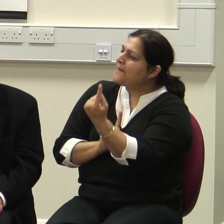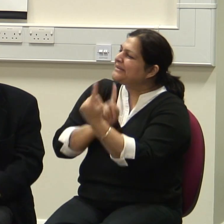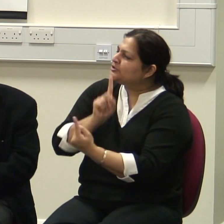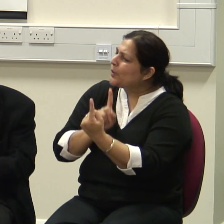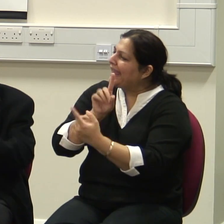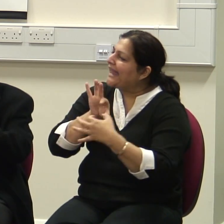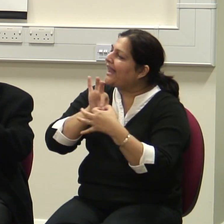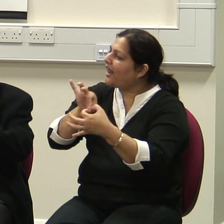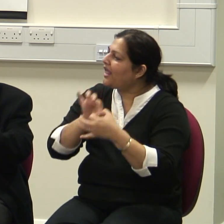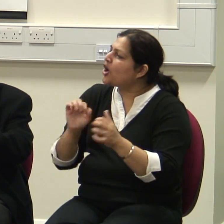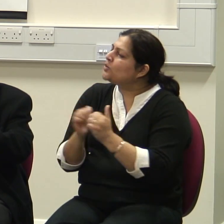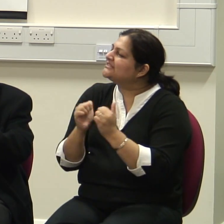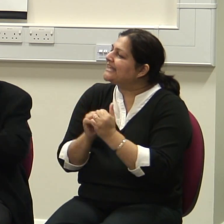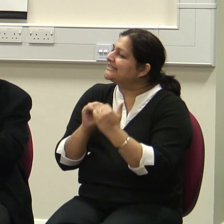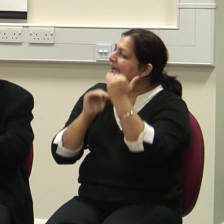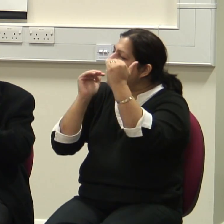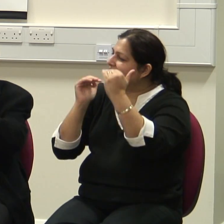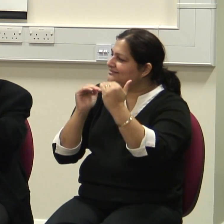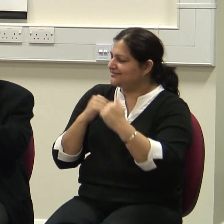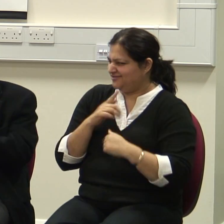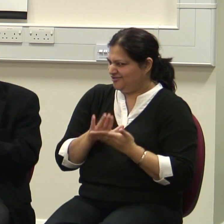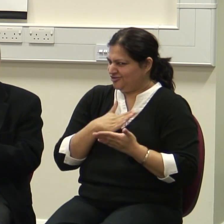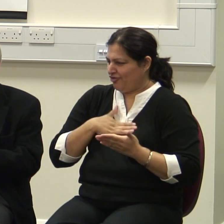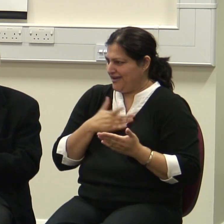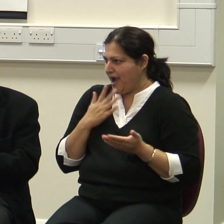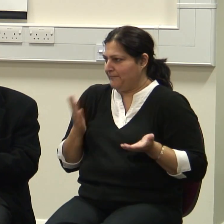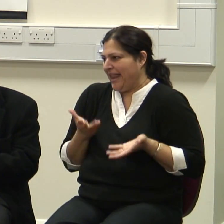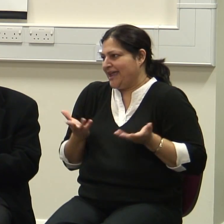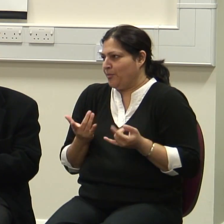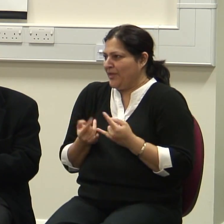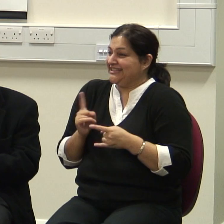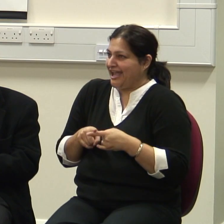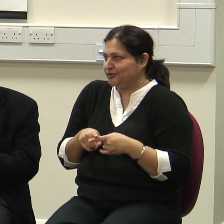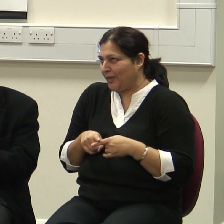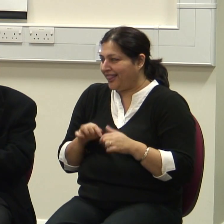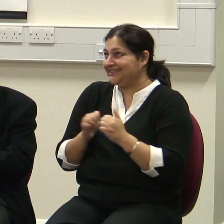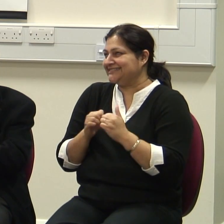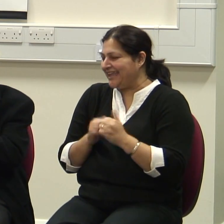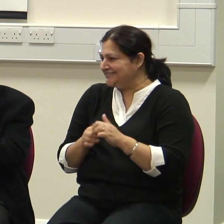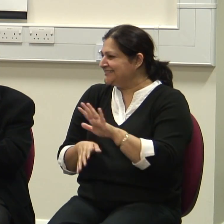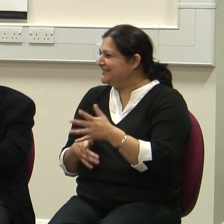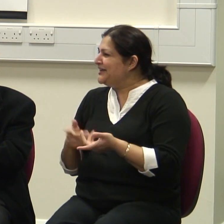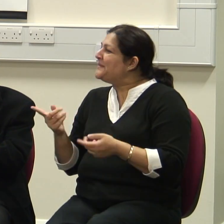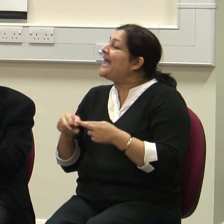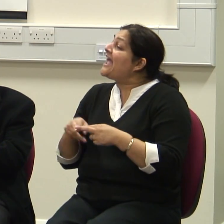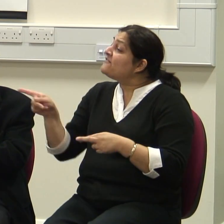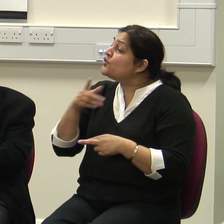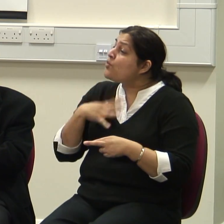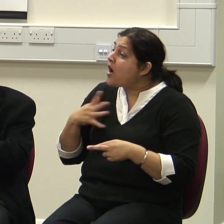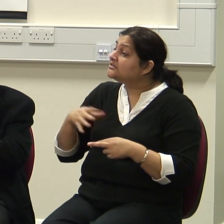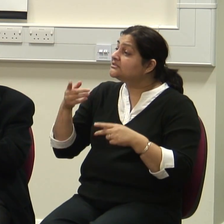Including lobotomy. You want a lobotomy? Have one! Electric shock? Have one! I believe in